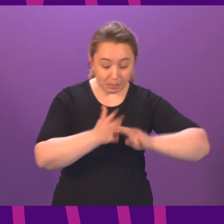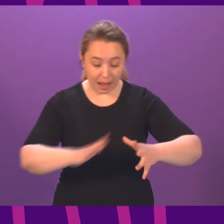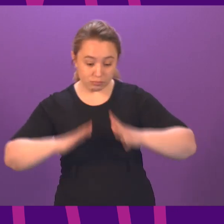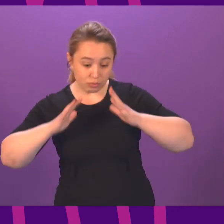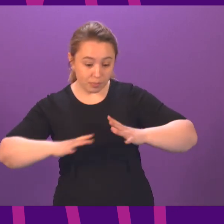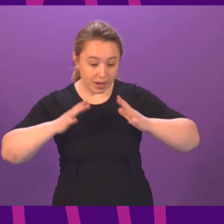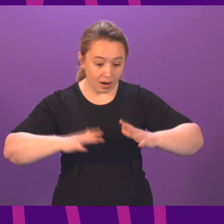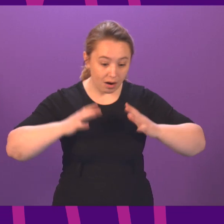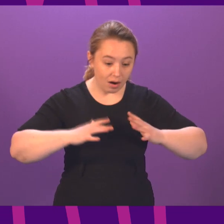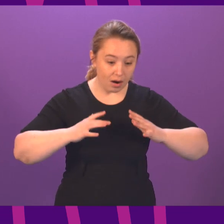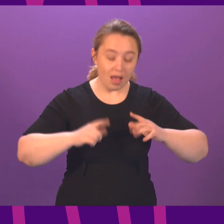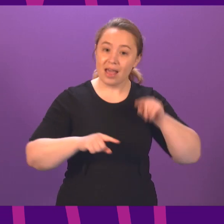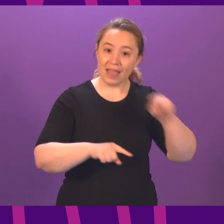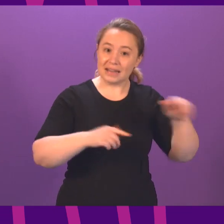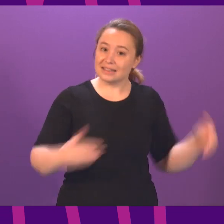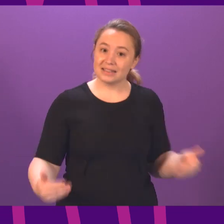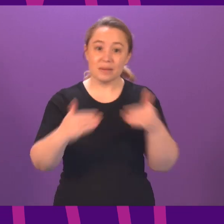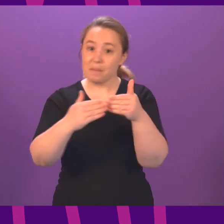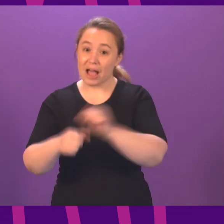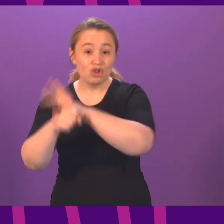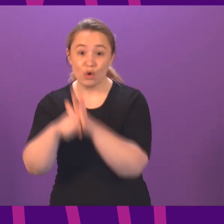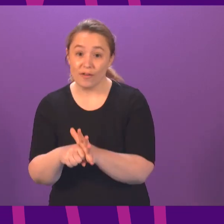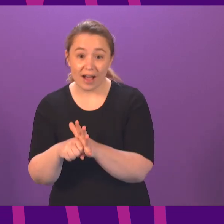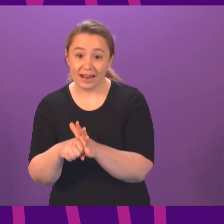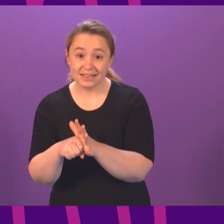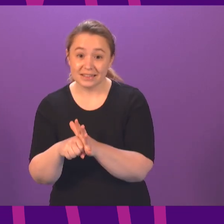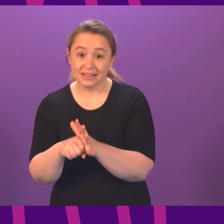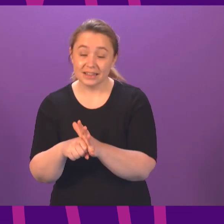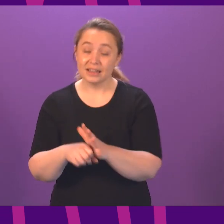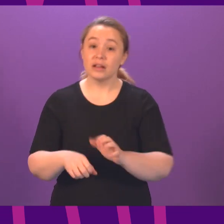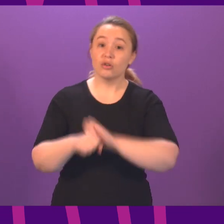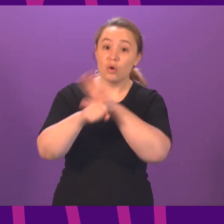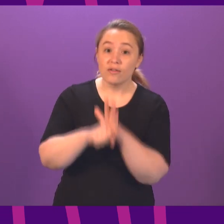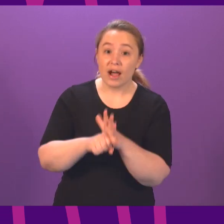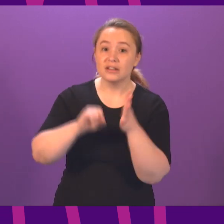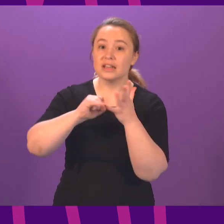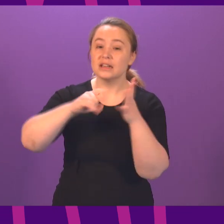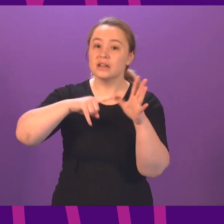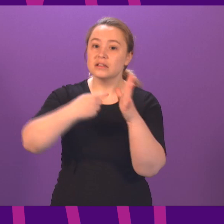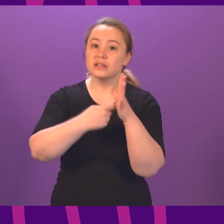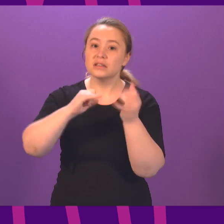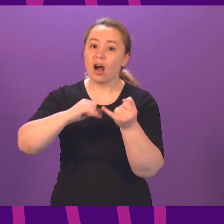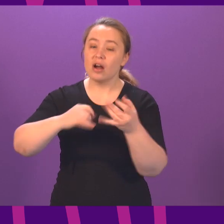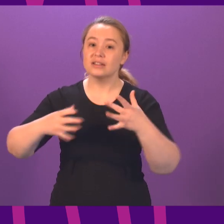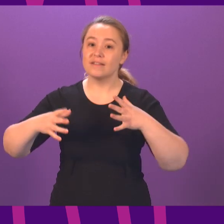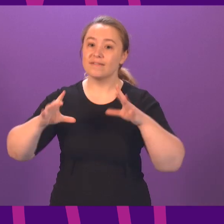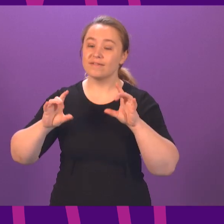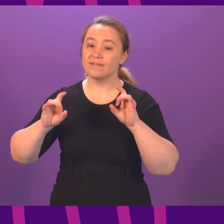was for a pandemic of the nature of the one that we have been dealing with. Covid and severe acute respiratory syndrome—SARS—type viruses are very different from flu.